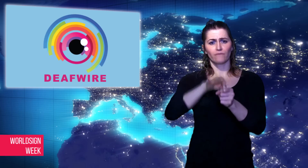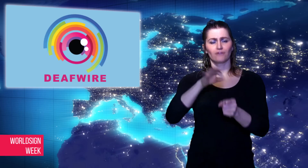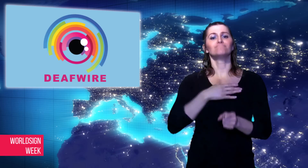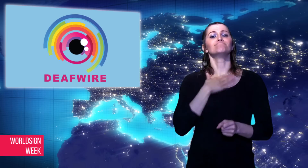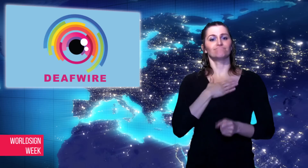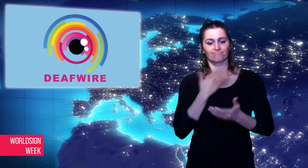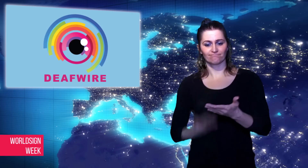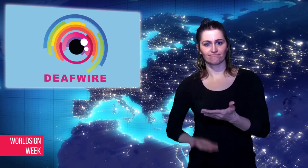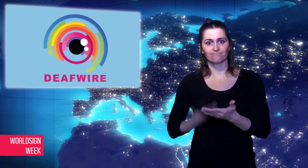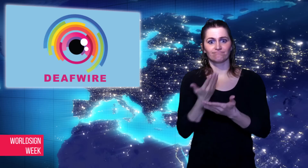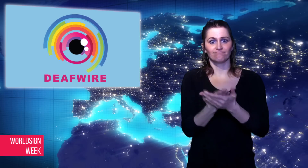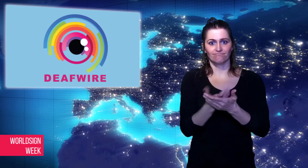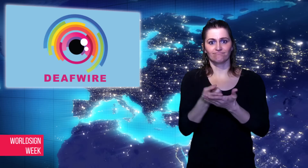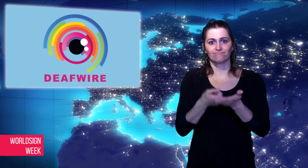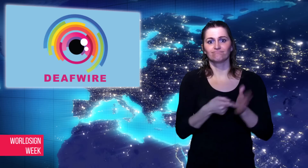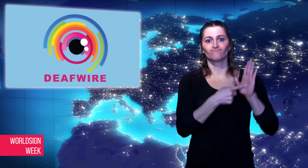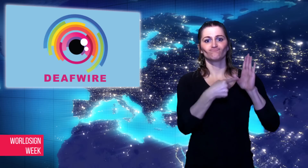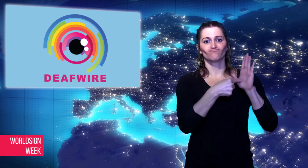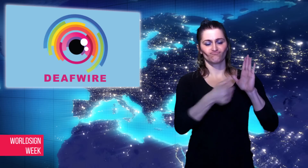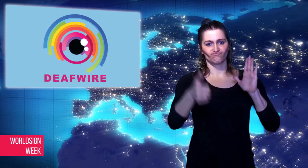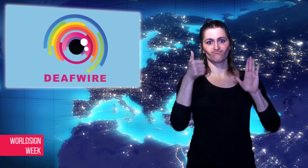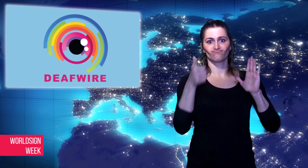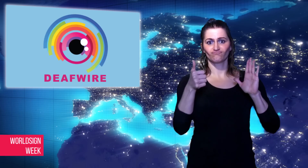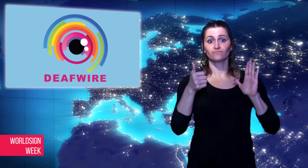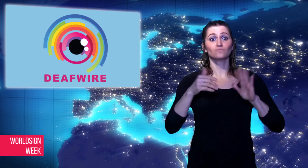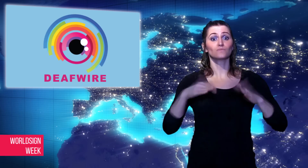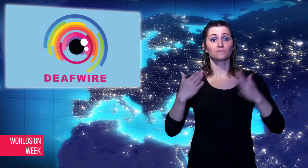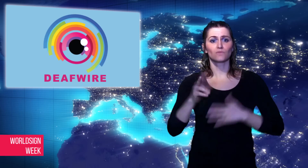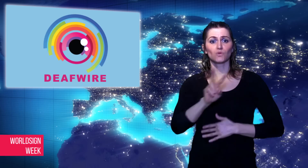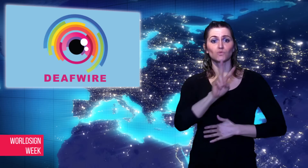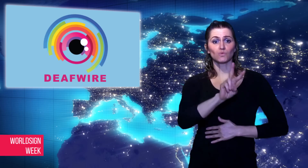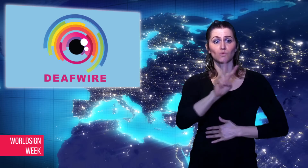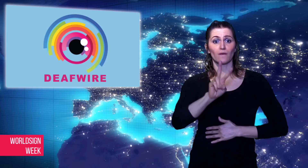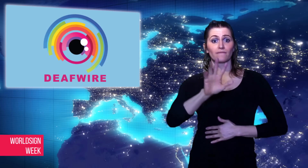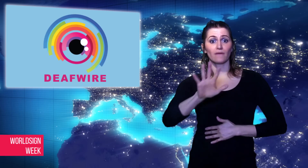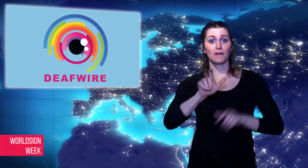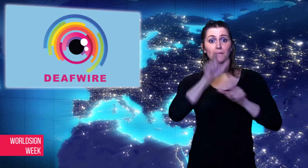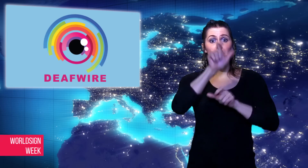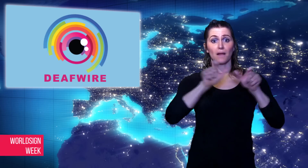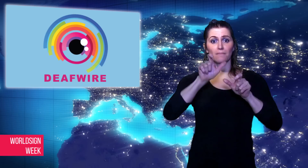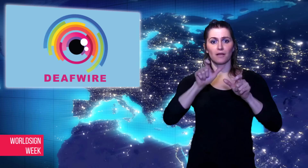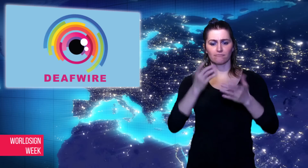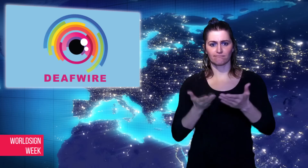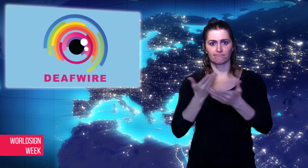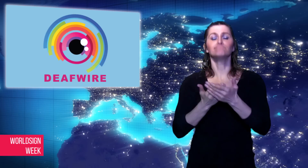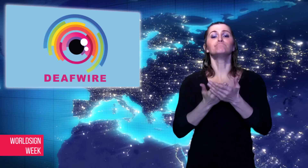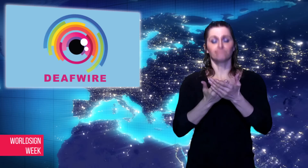public places and businesses were required